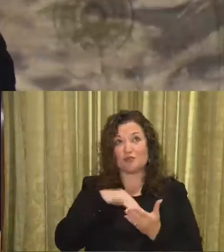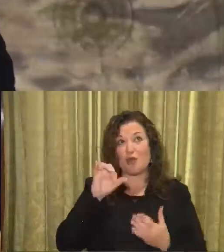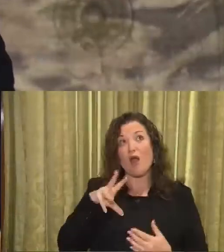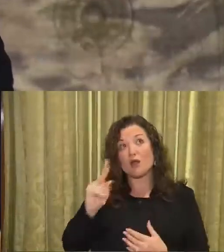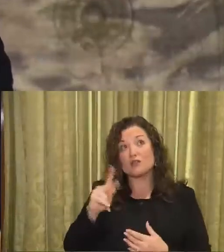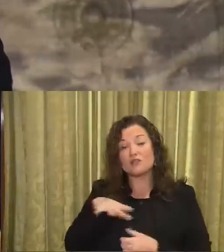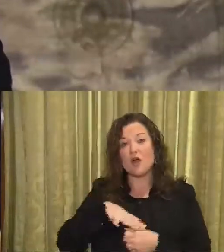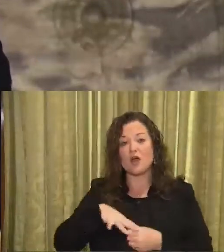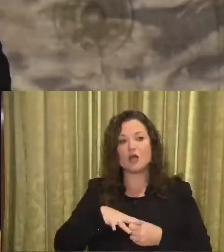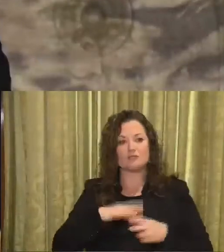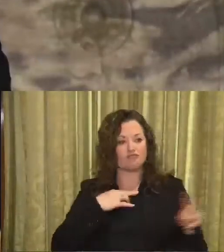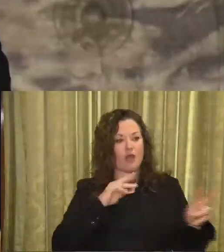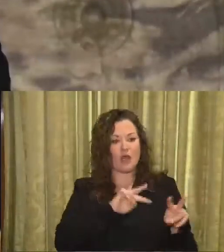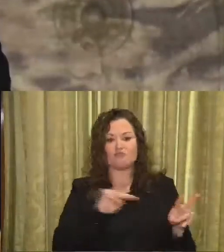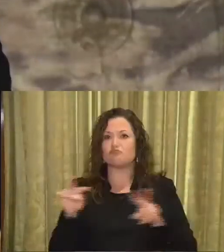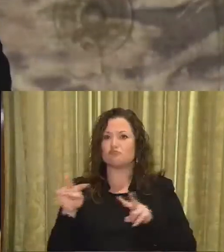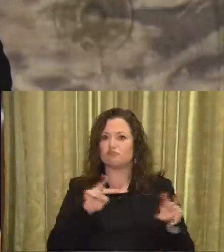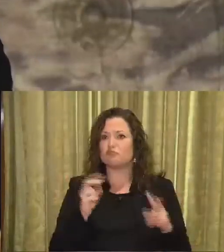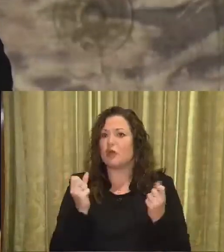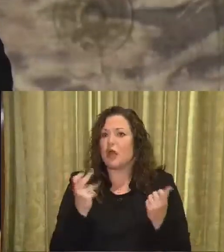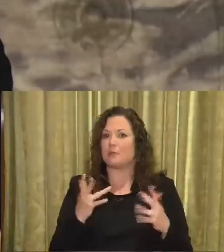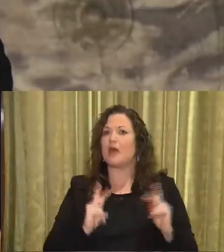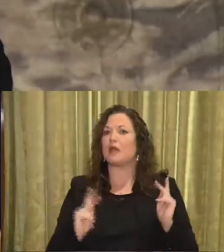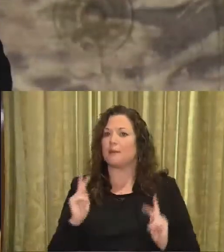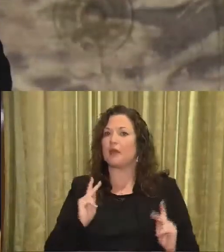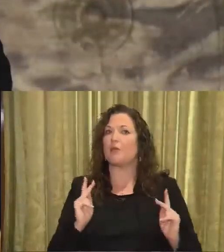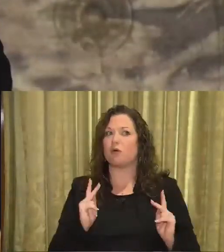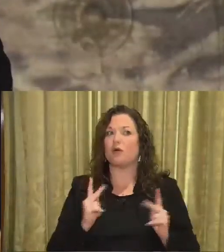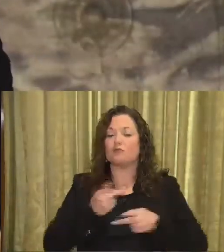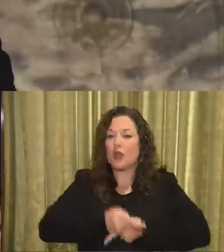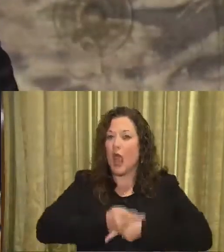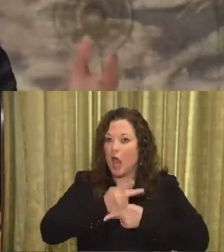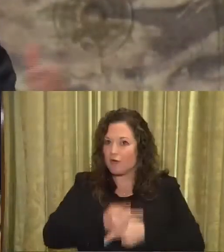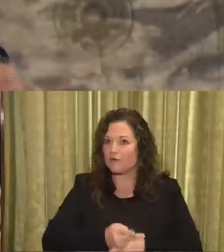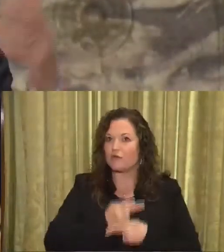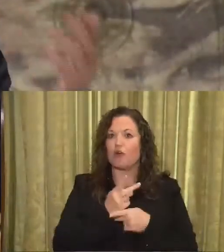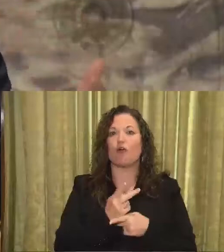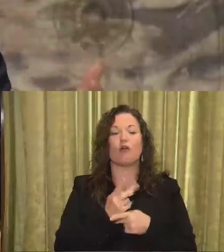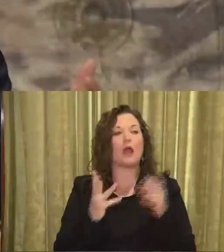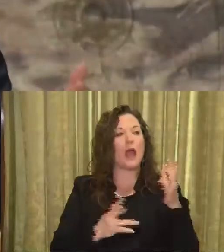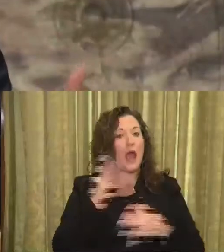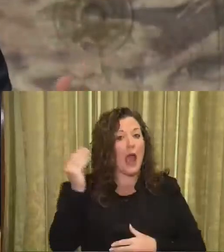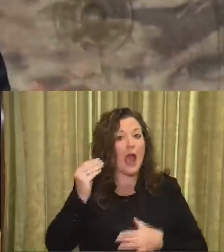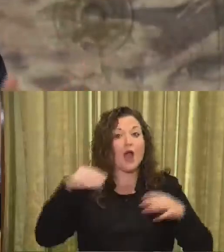and I did observe a lot of people being careful out having a lot of activities.